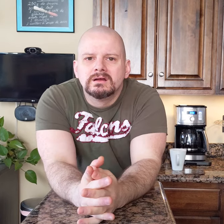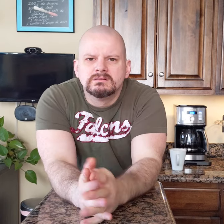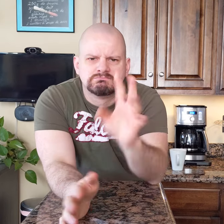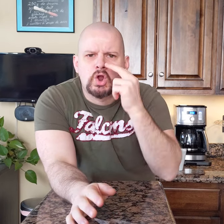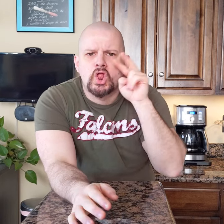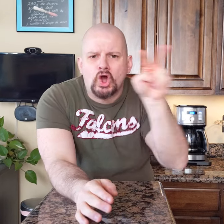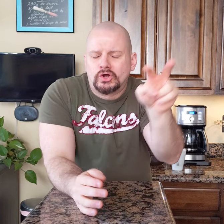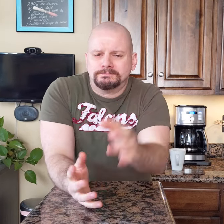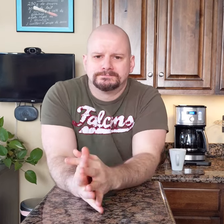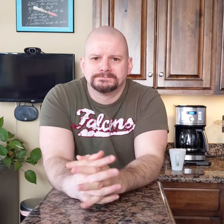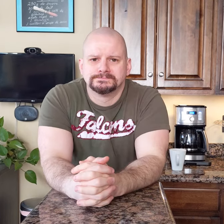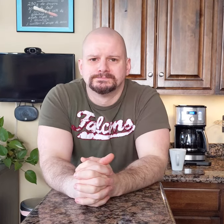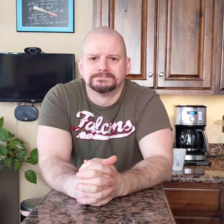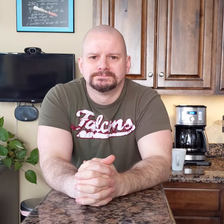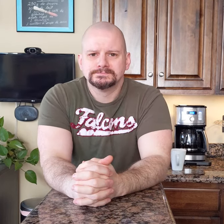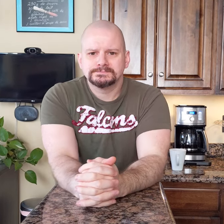Take a look.